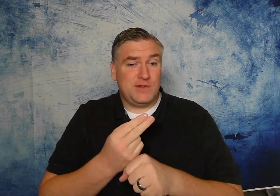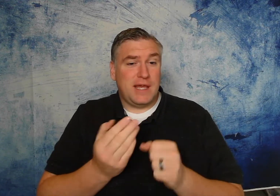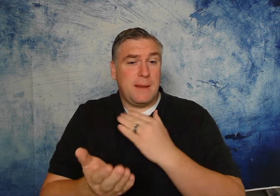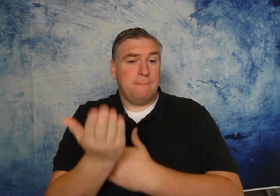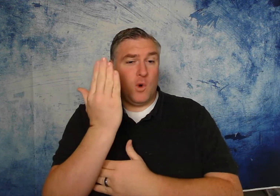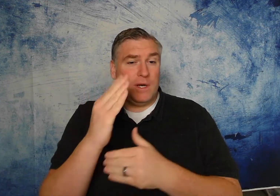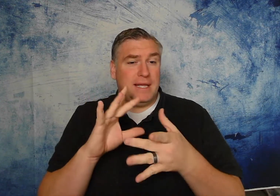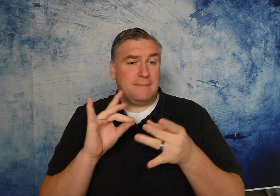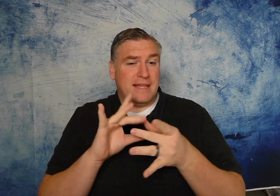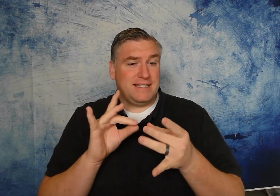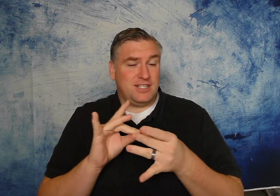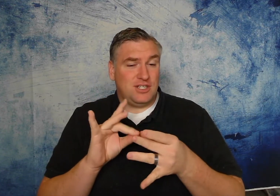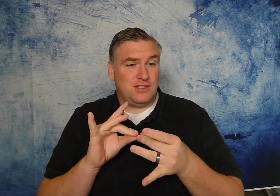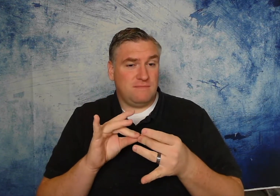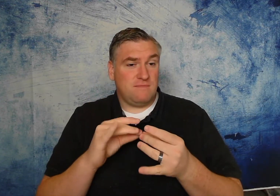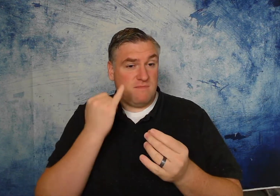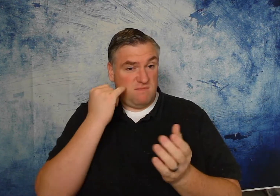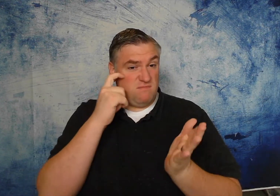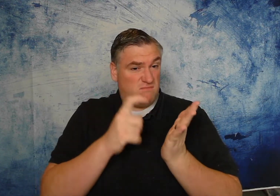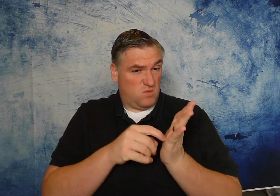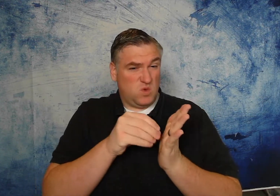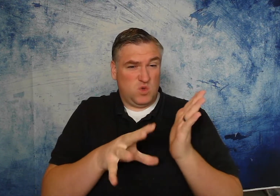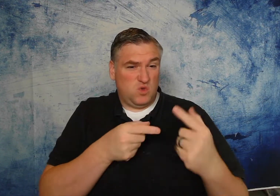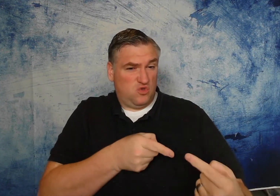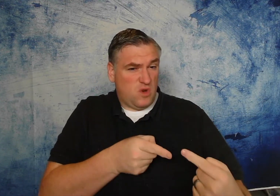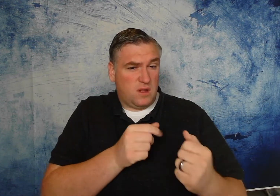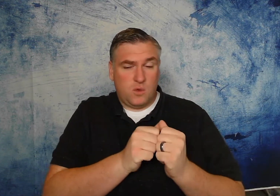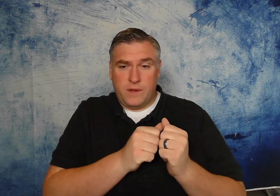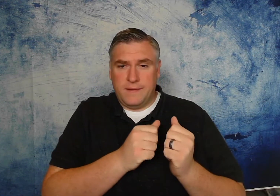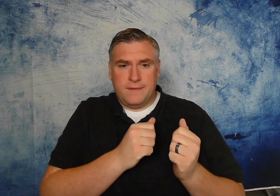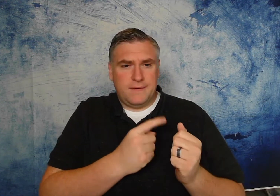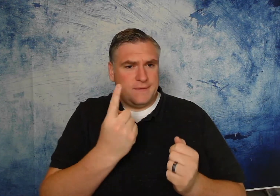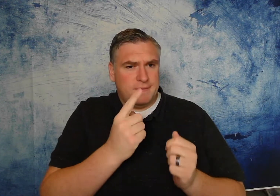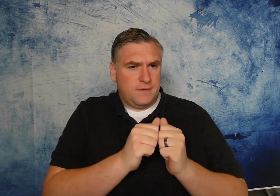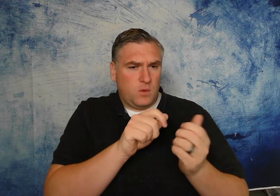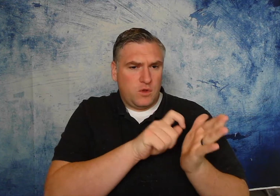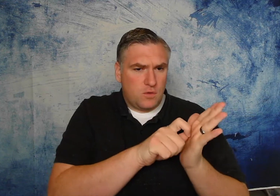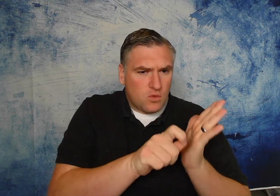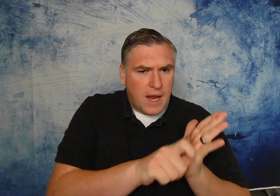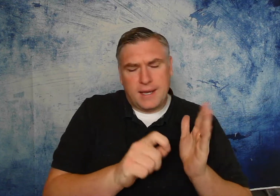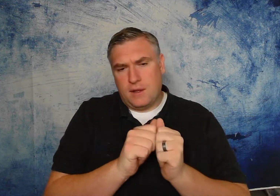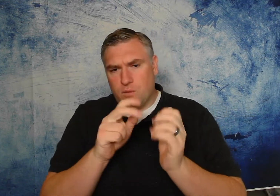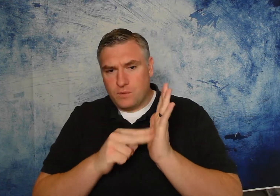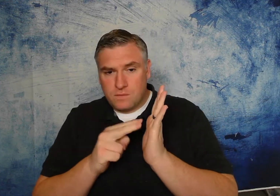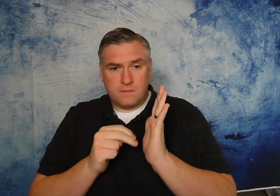Now the researcher suggests using what she called a Morning Message - so if students are reading,